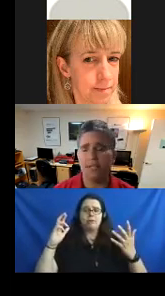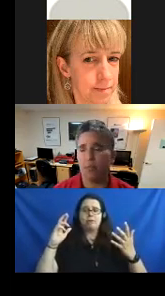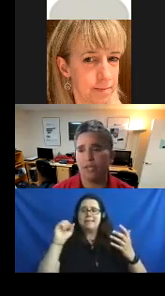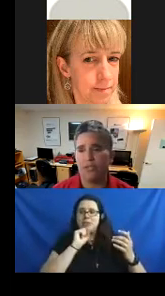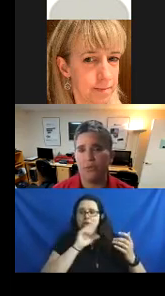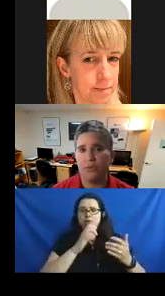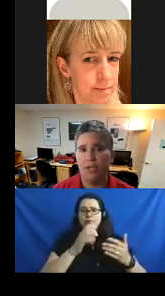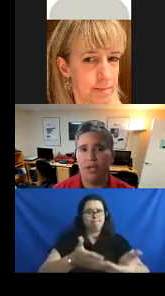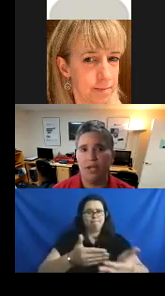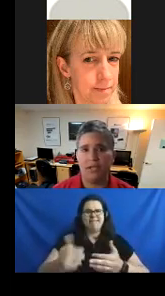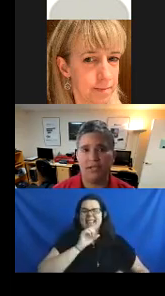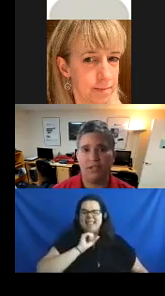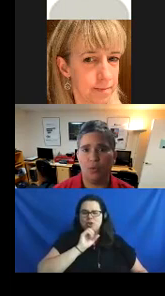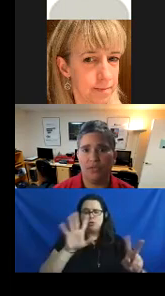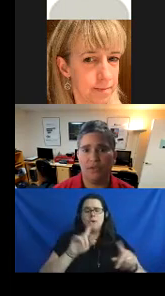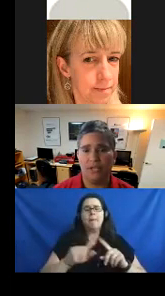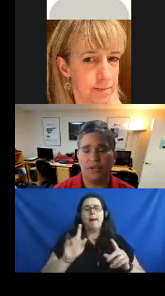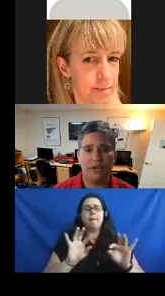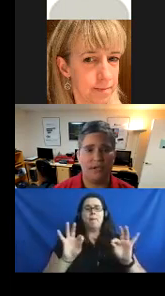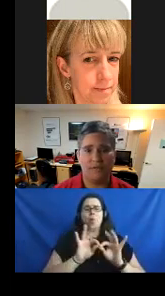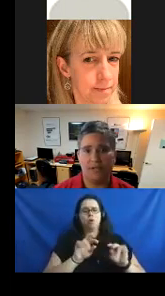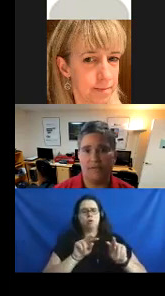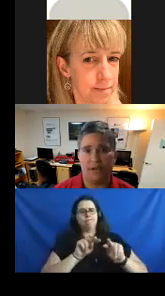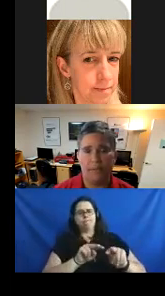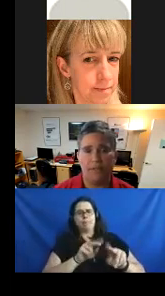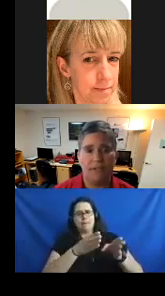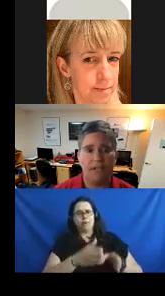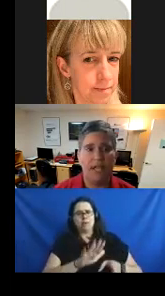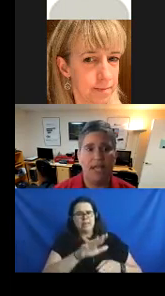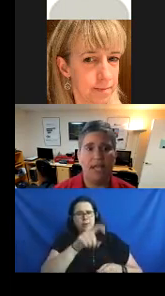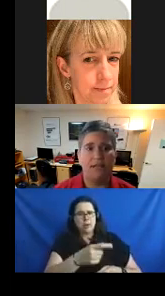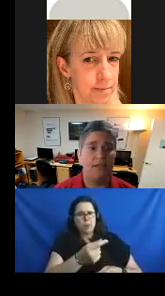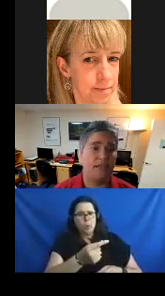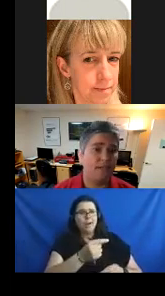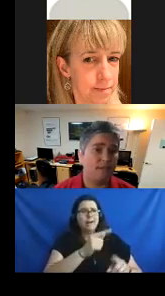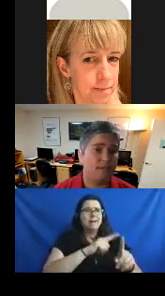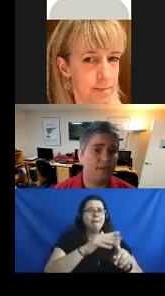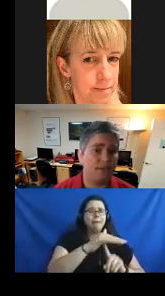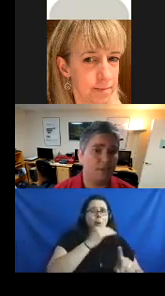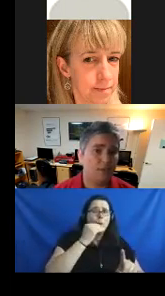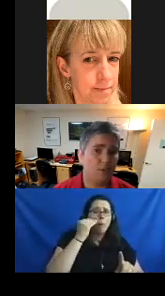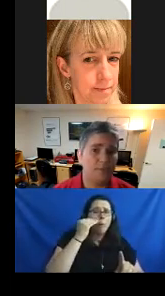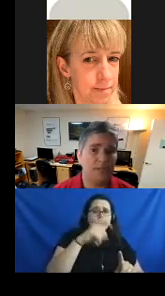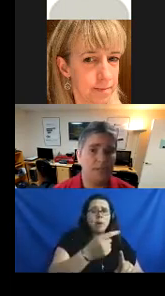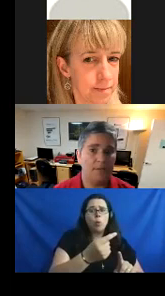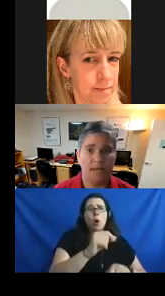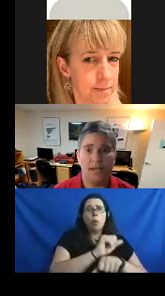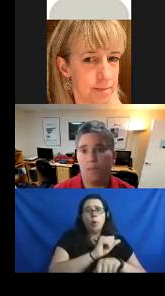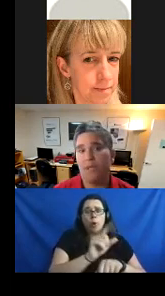IT'S IMPORTANT TO CONSIDER THEIR NEEDS AND IN DIFFERENT ENVIRONMENTS. AND TO CONSIDER WHAT EQUIPMENT WILL BEST HELP MEET